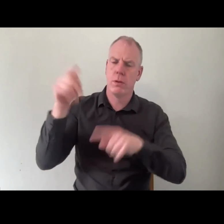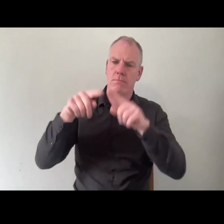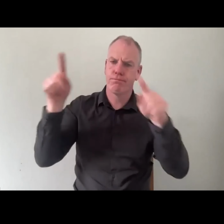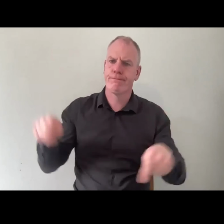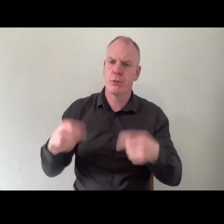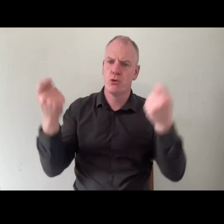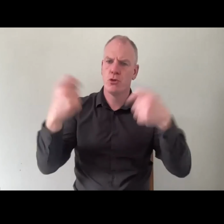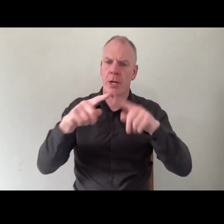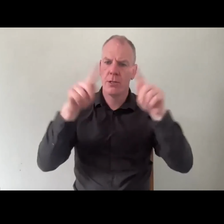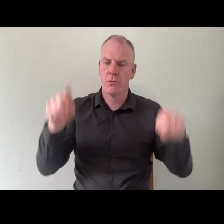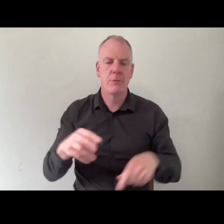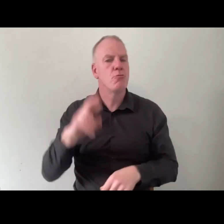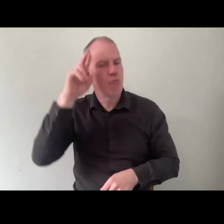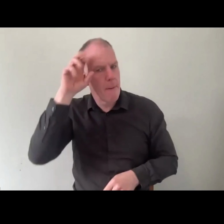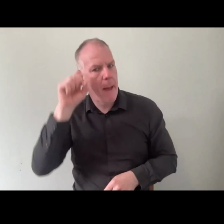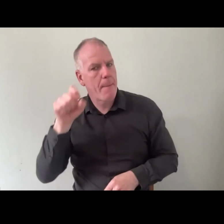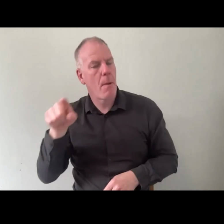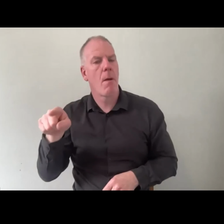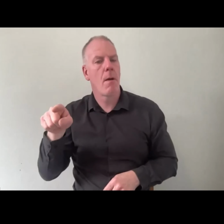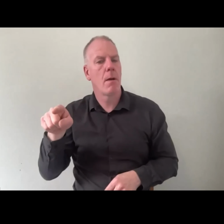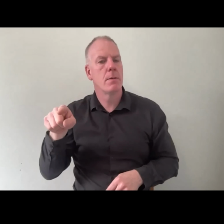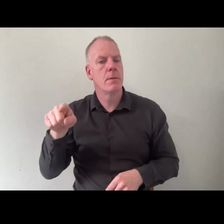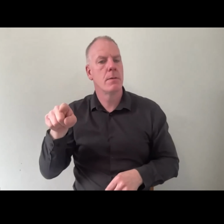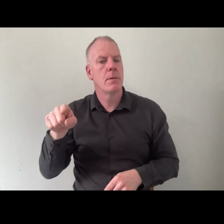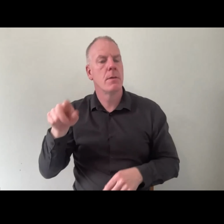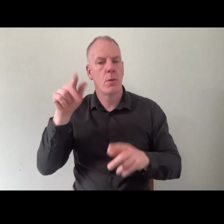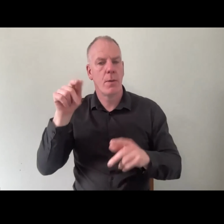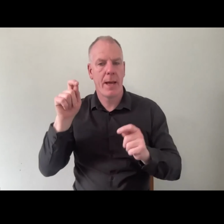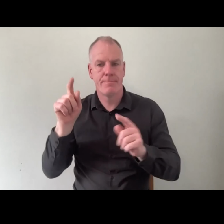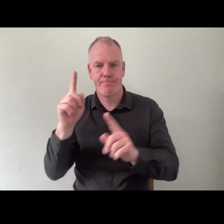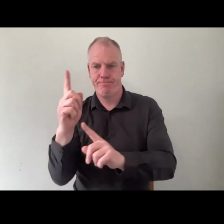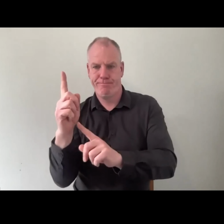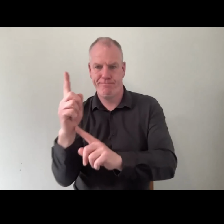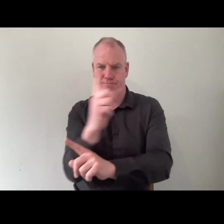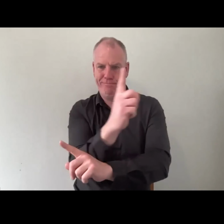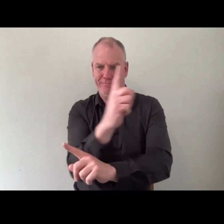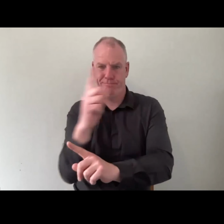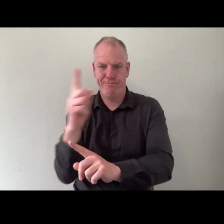please remember to adjust, stretch the windows